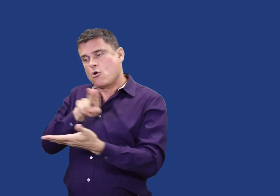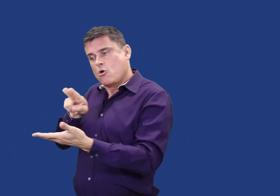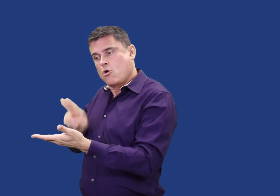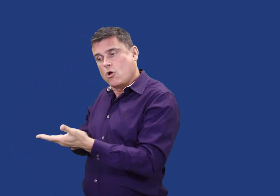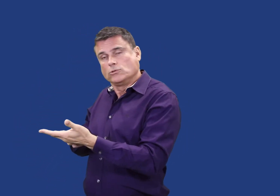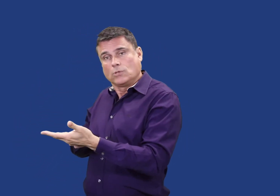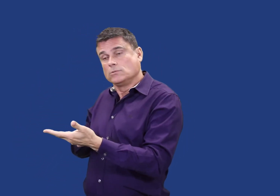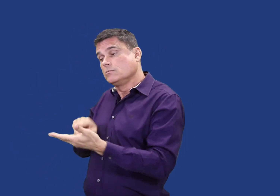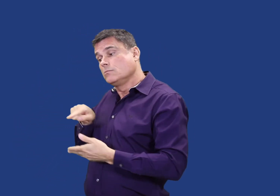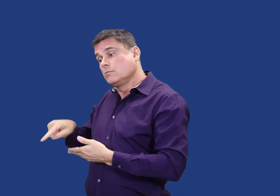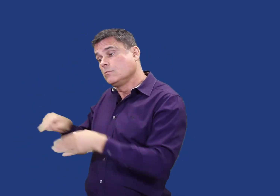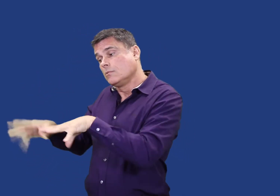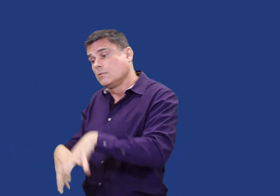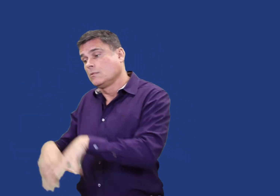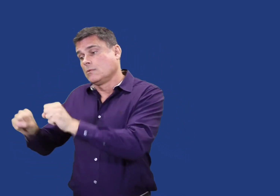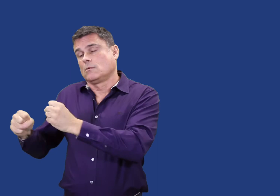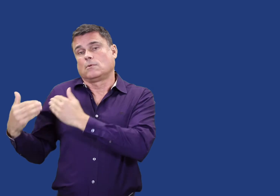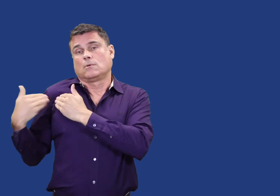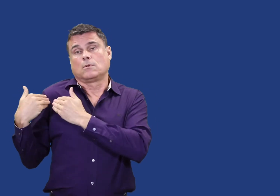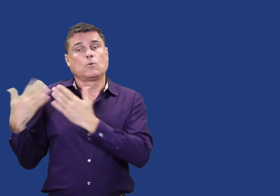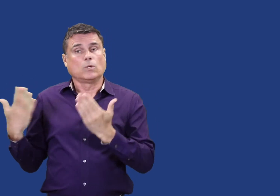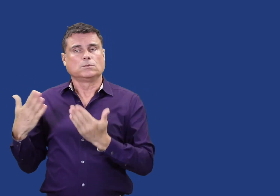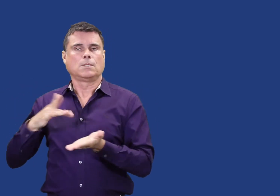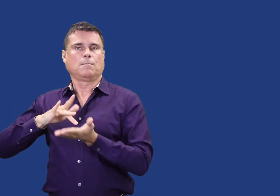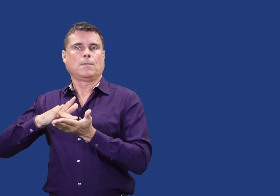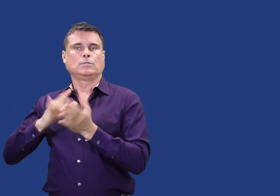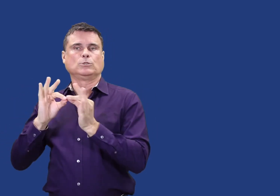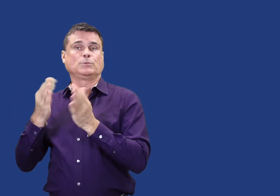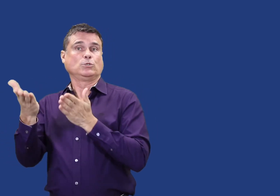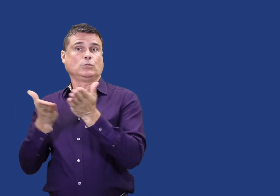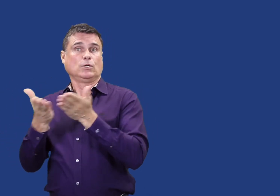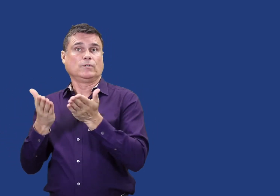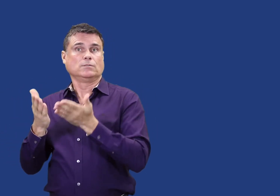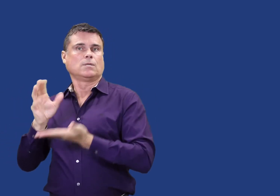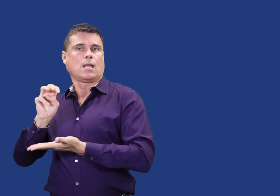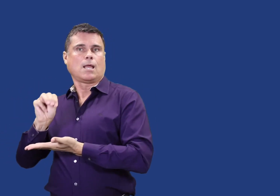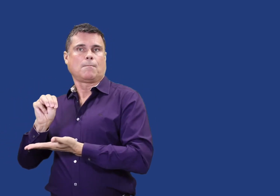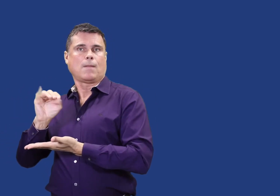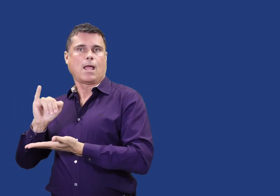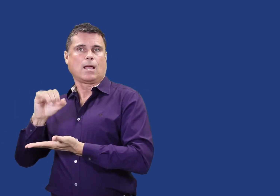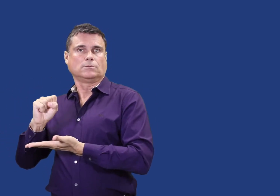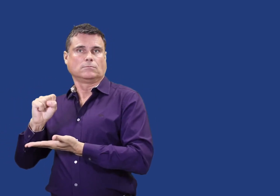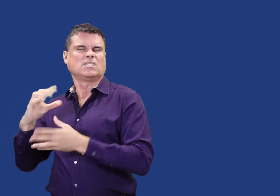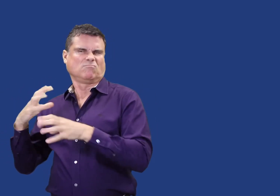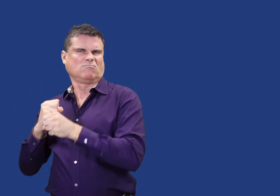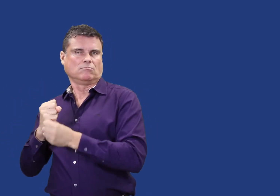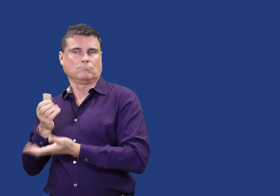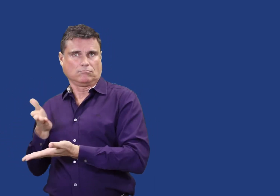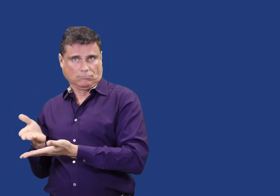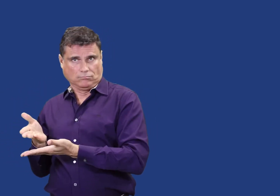WAS CONTRACTED TO PROVIDE SERVICE FOR PROVINCIAL MEDICAL SIGN LANGUAGE INTERPRETING SERVICES (MIS).